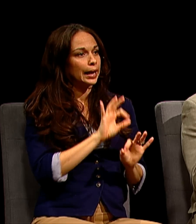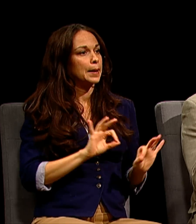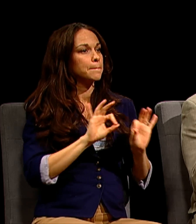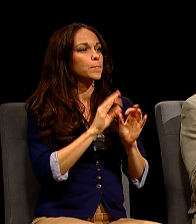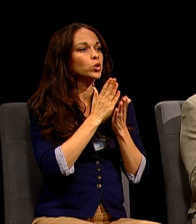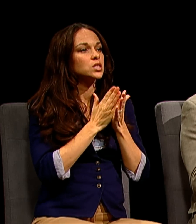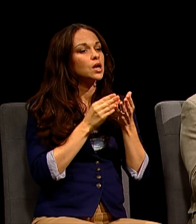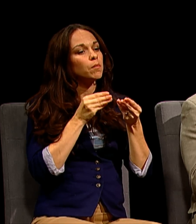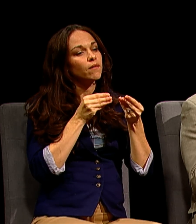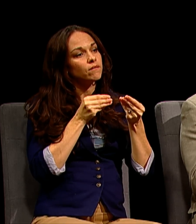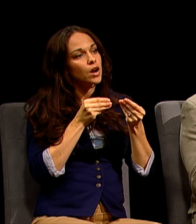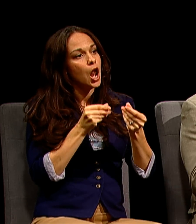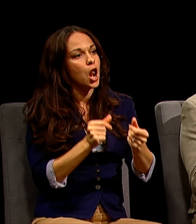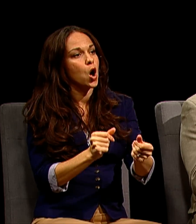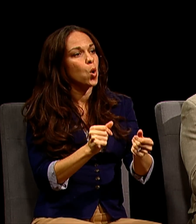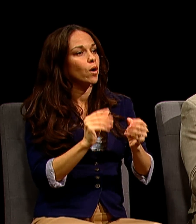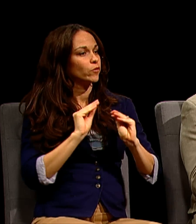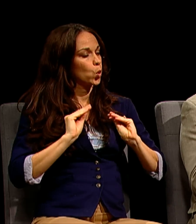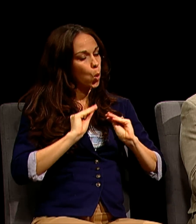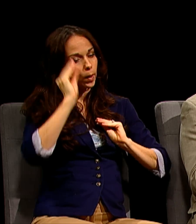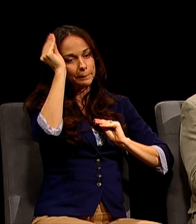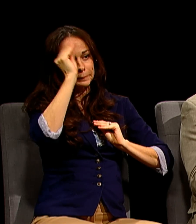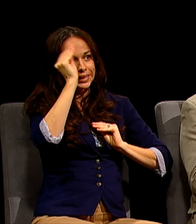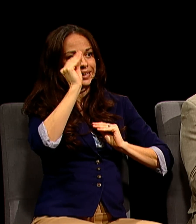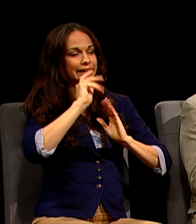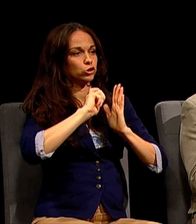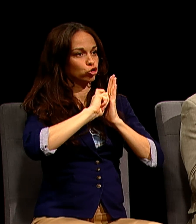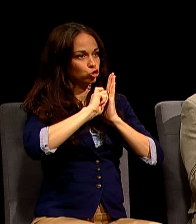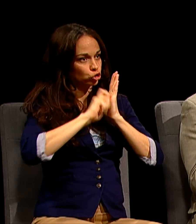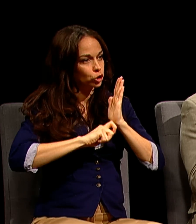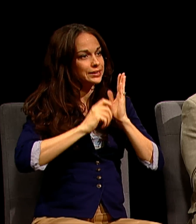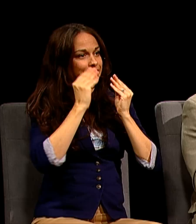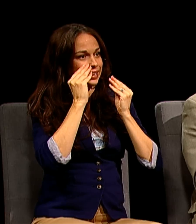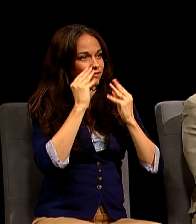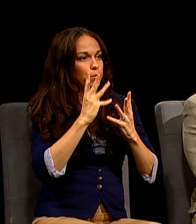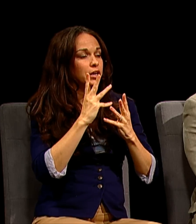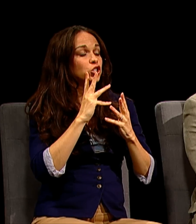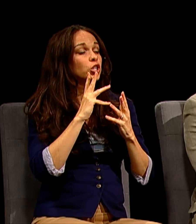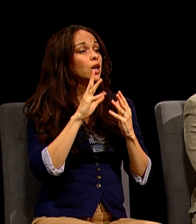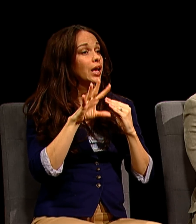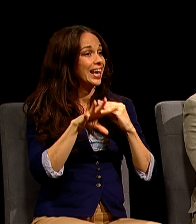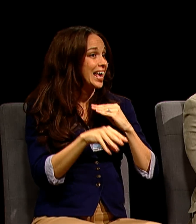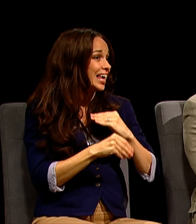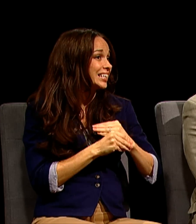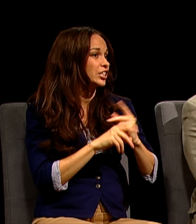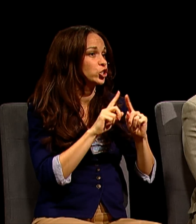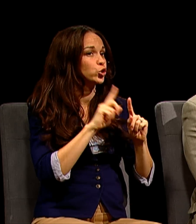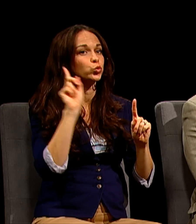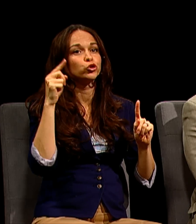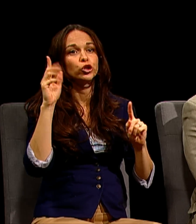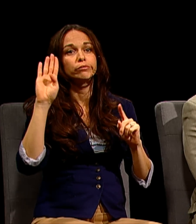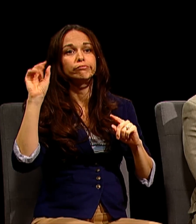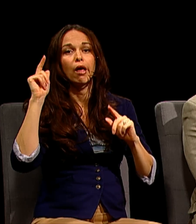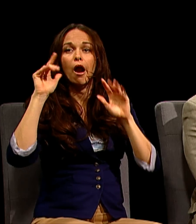It's important that there is some flow of adjective reported journalistic information in addition to just peoples' bound their opinions sitting on their